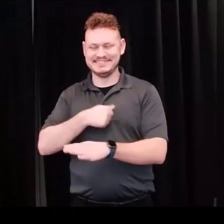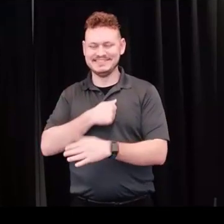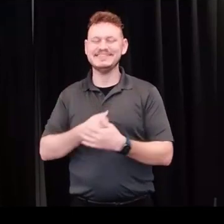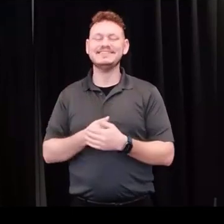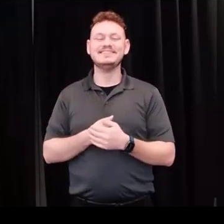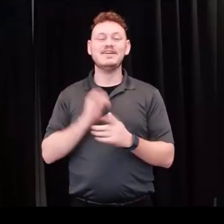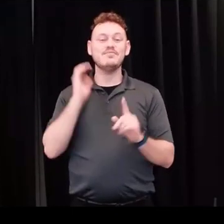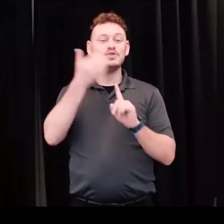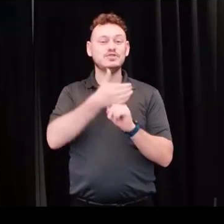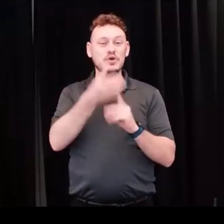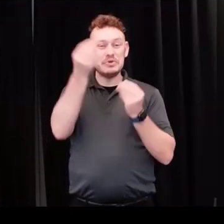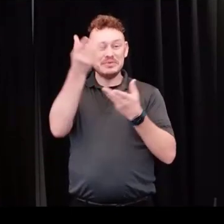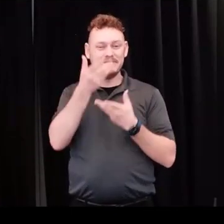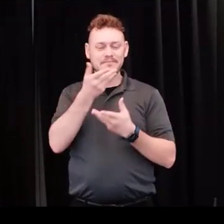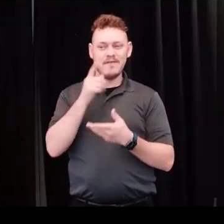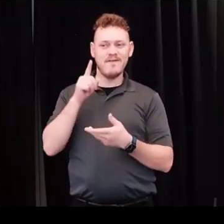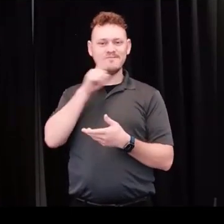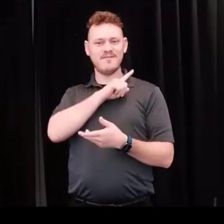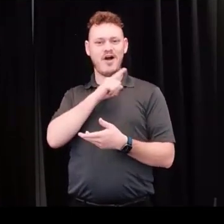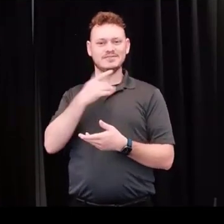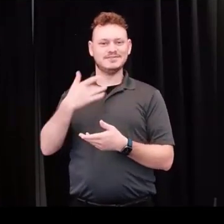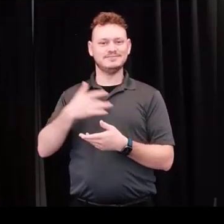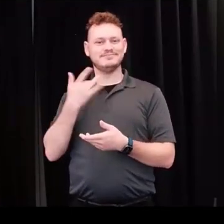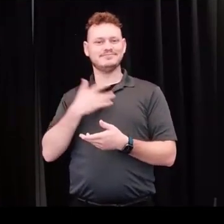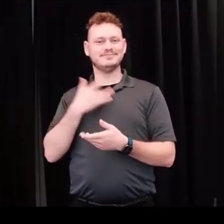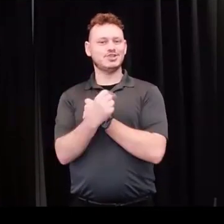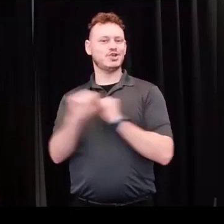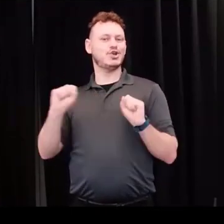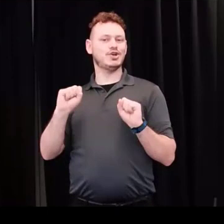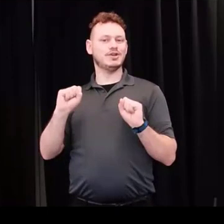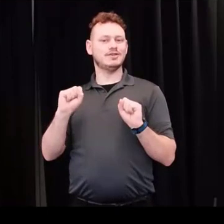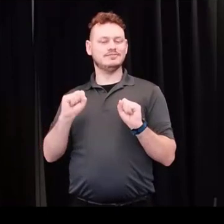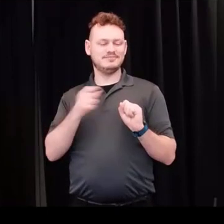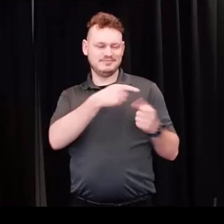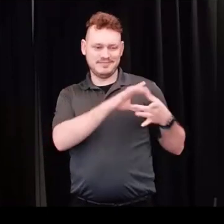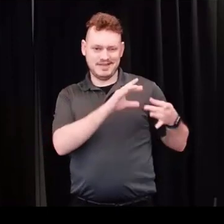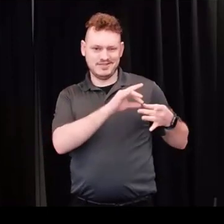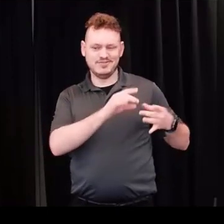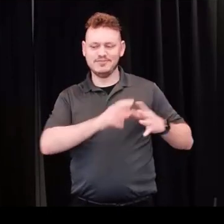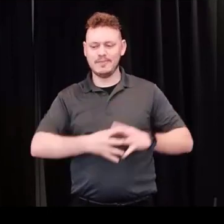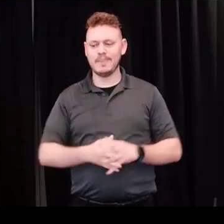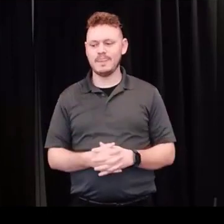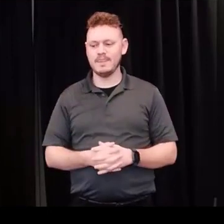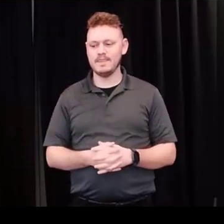give a false sense of security. So like she just mentioned, when you've met one of her children,